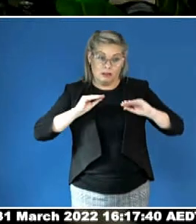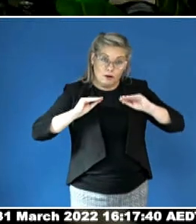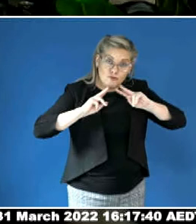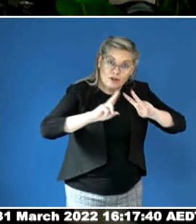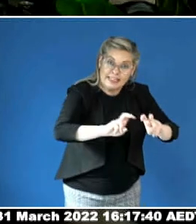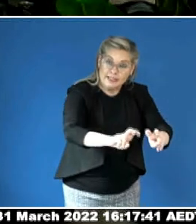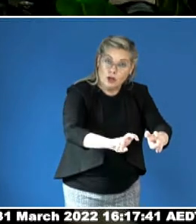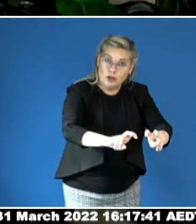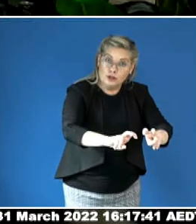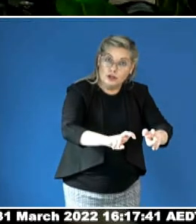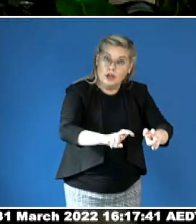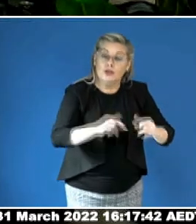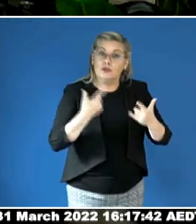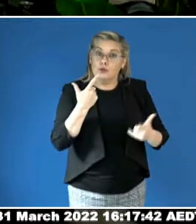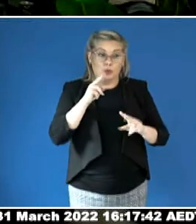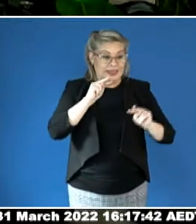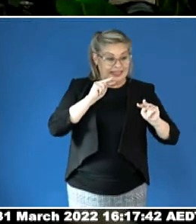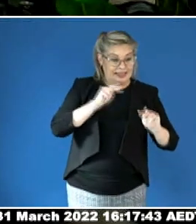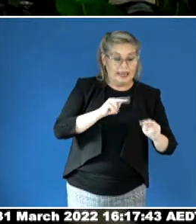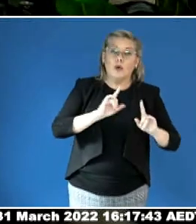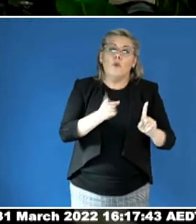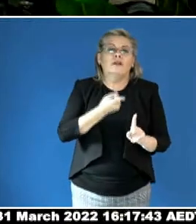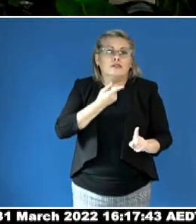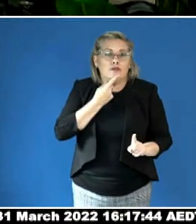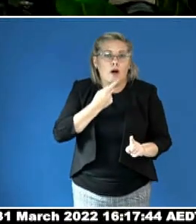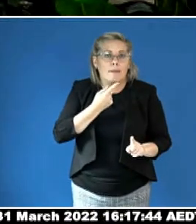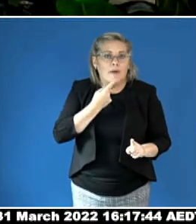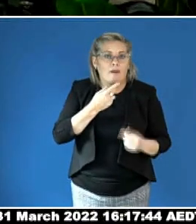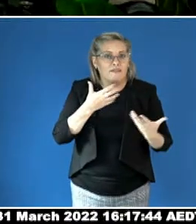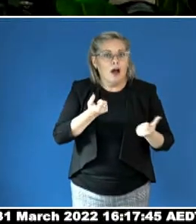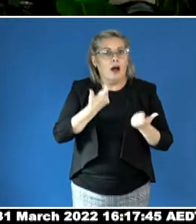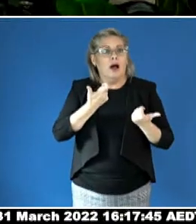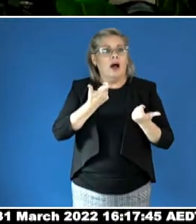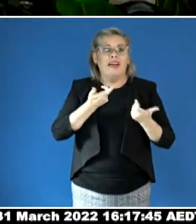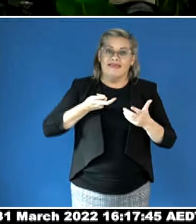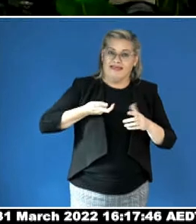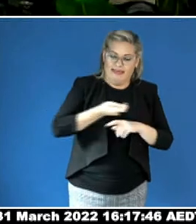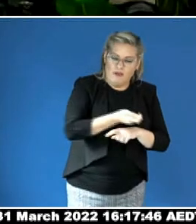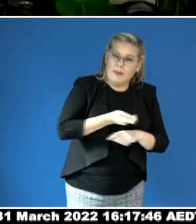compliance-based autism therapies, including ABA, which can set autistic children up for a